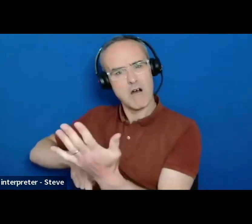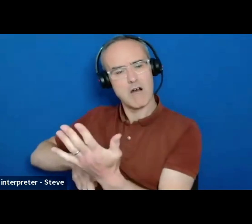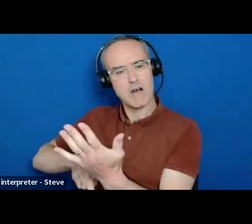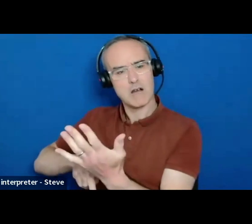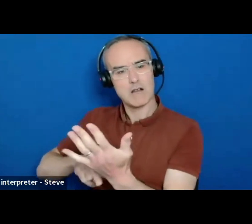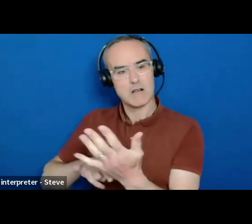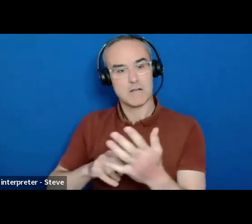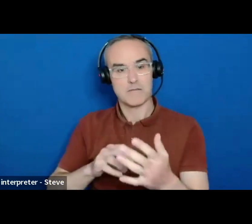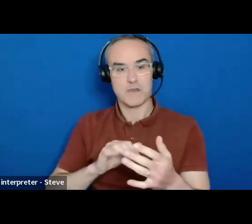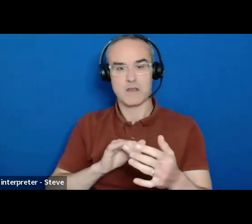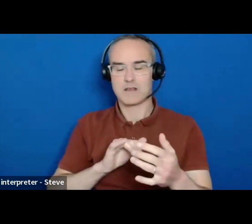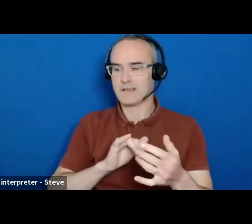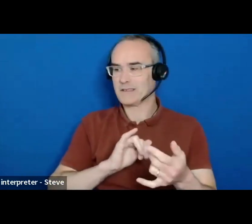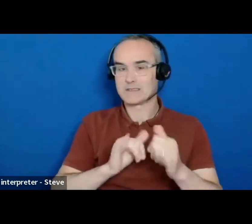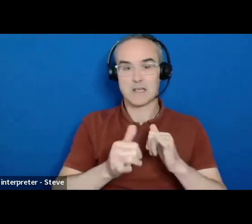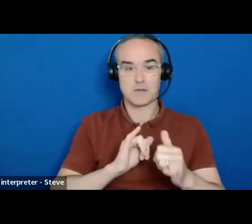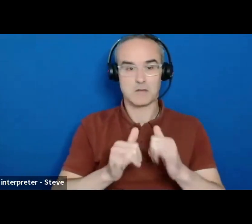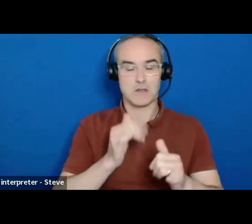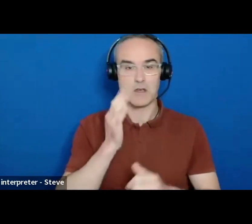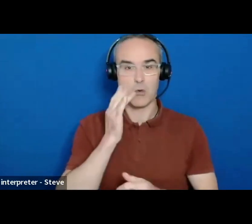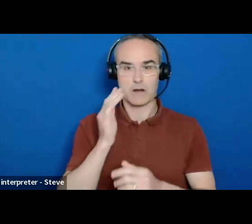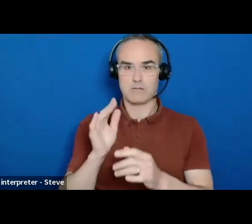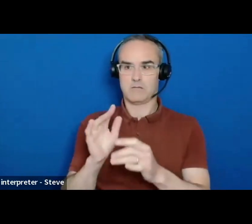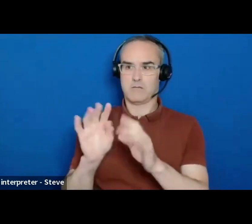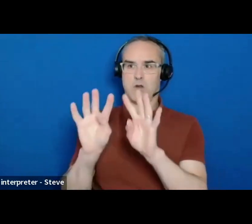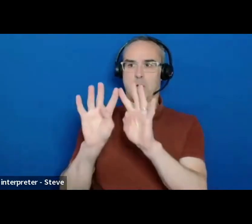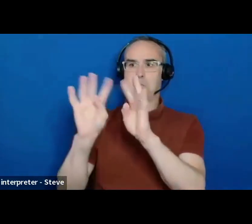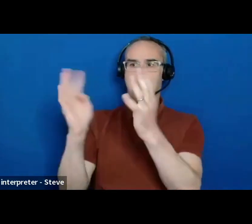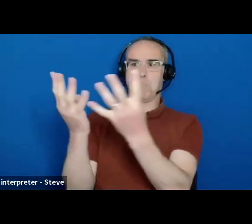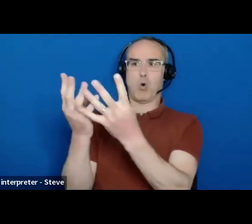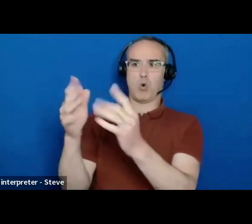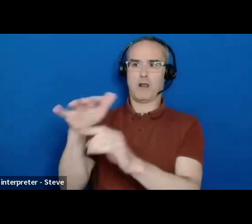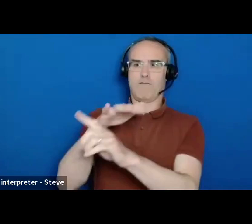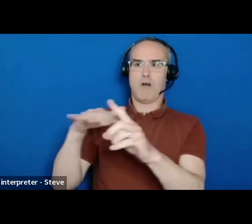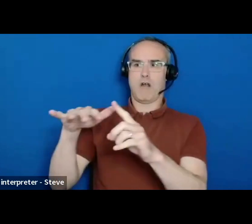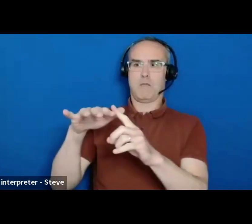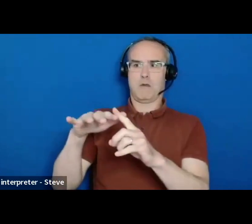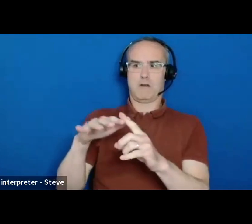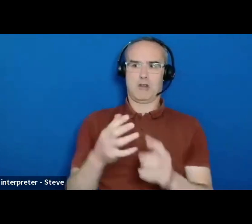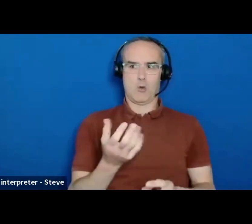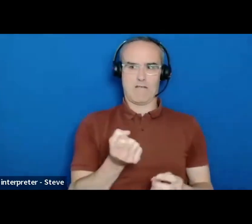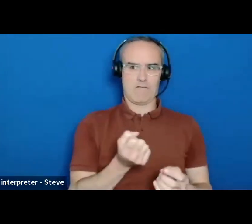approaching that kind of boardroom environment and you've got lots and lots of pieces of paper in front of you that you've got to read. Question is,